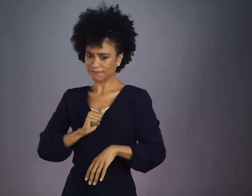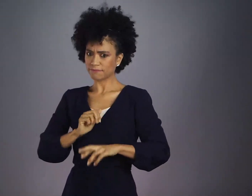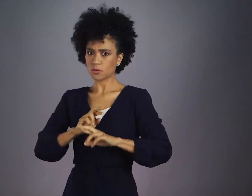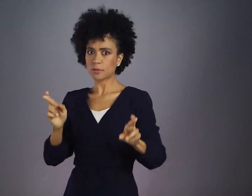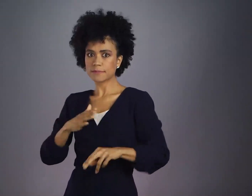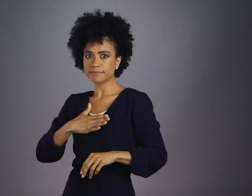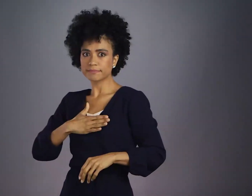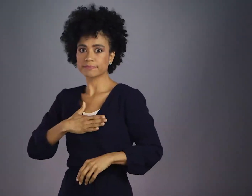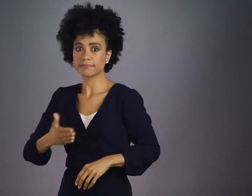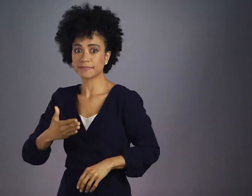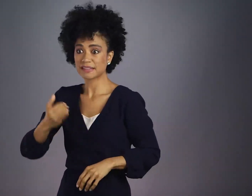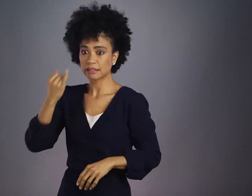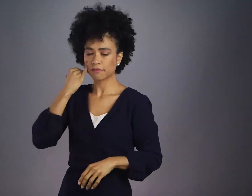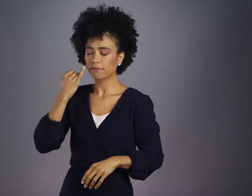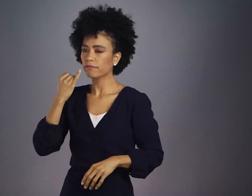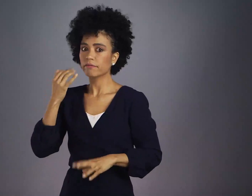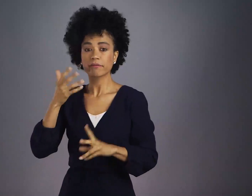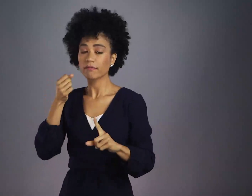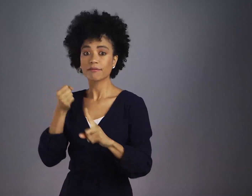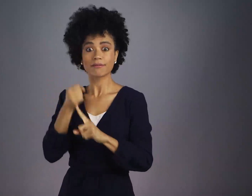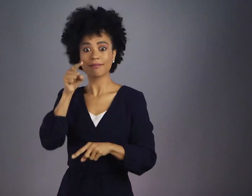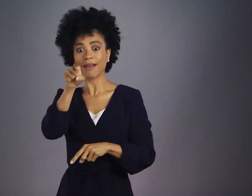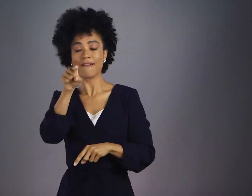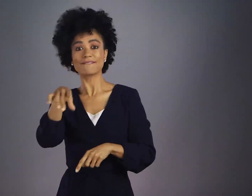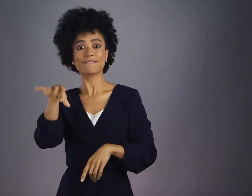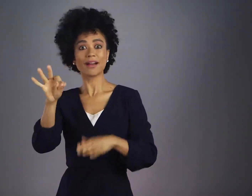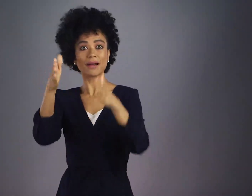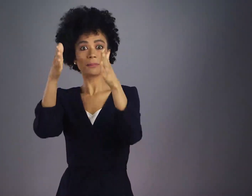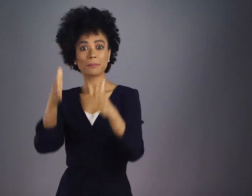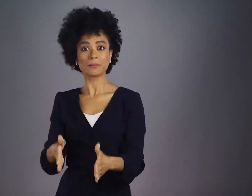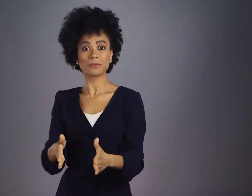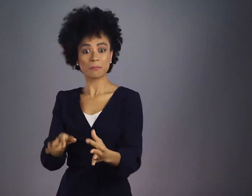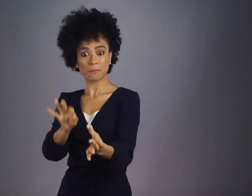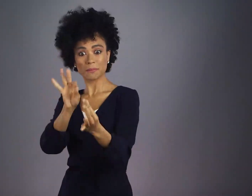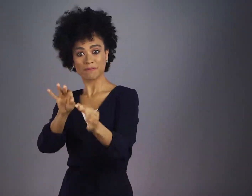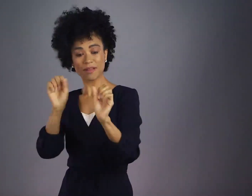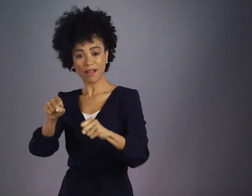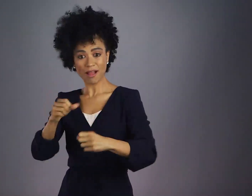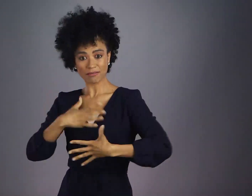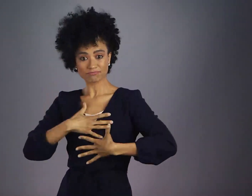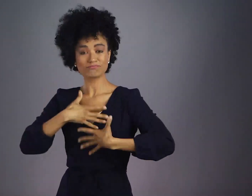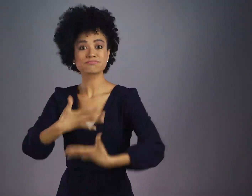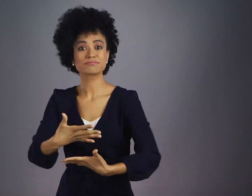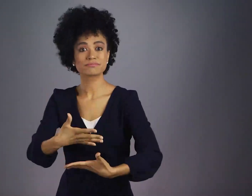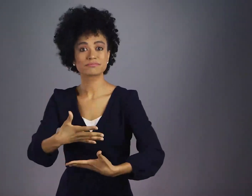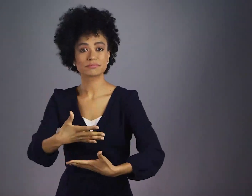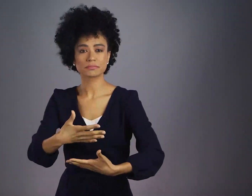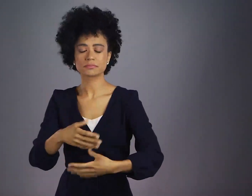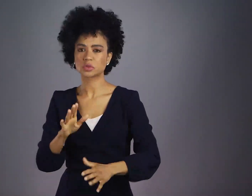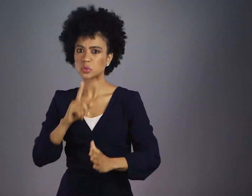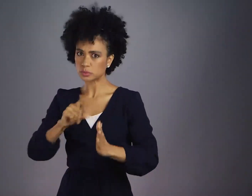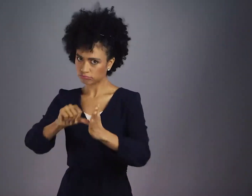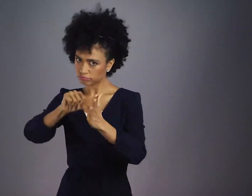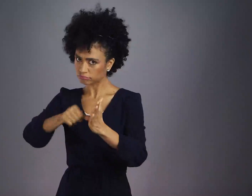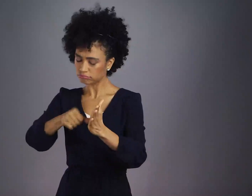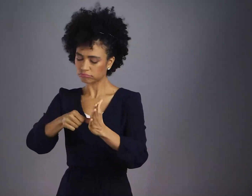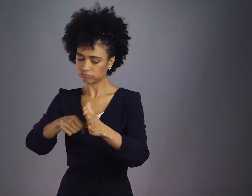only, however, if we hold ourselves in complete readiness to go through with it at the ﬁrst opportunity.